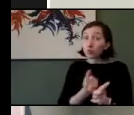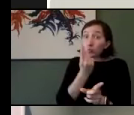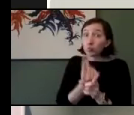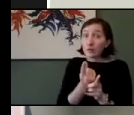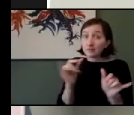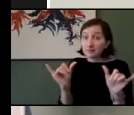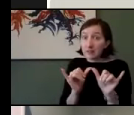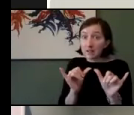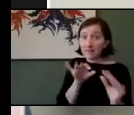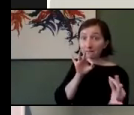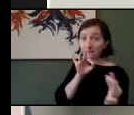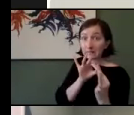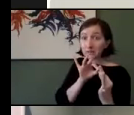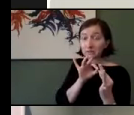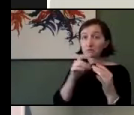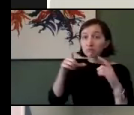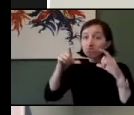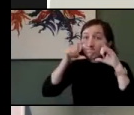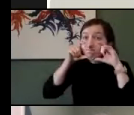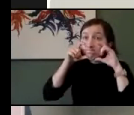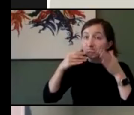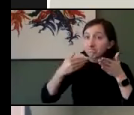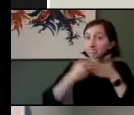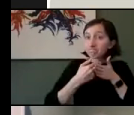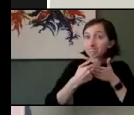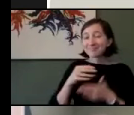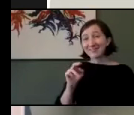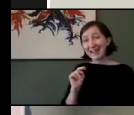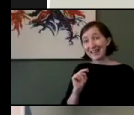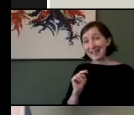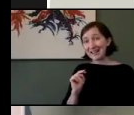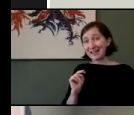Often with the N95, it sounds like definitely